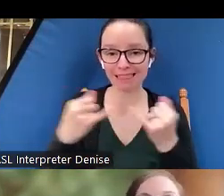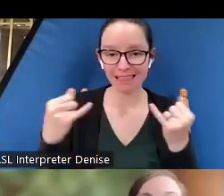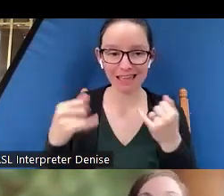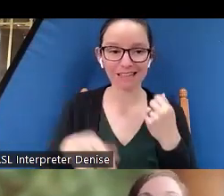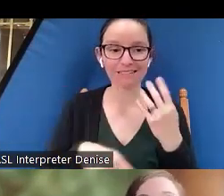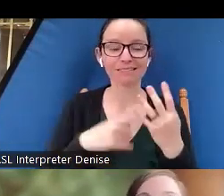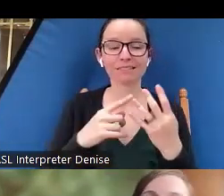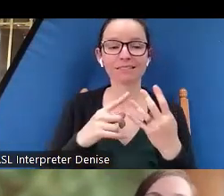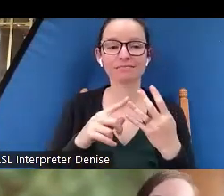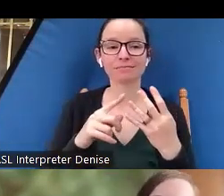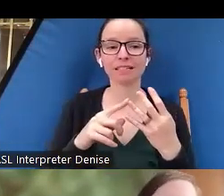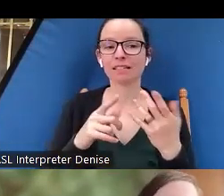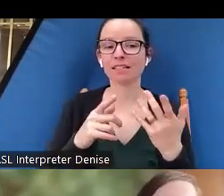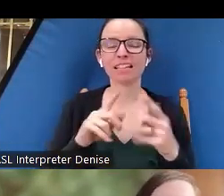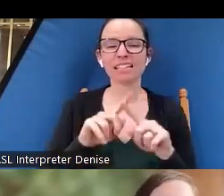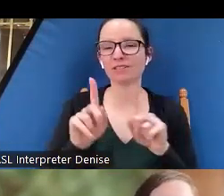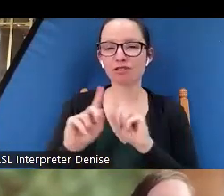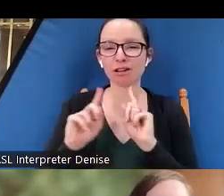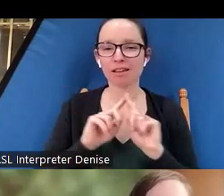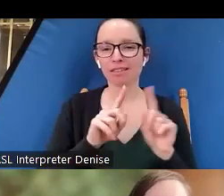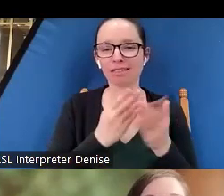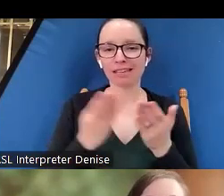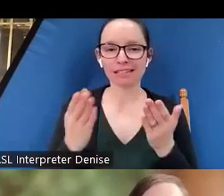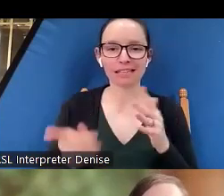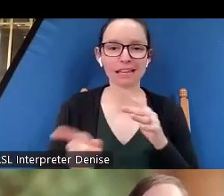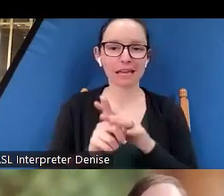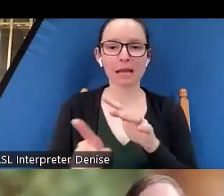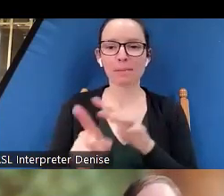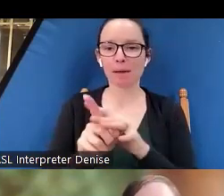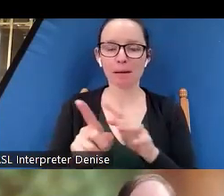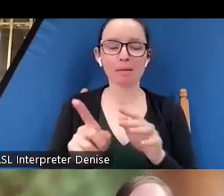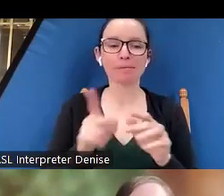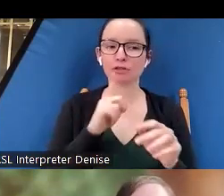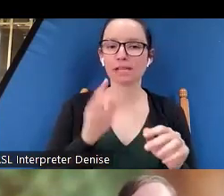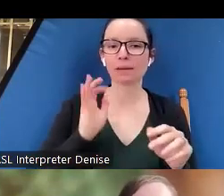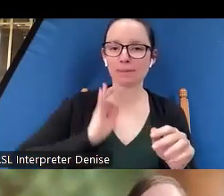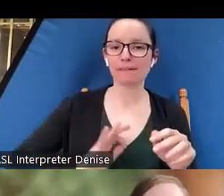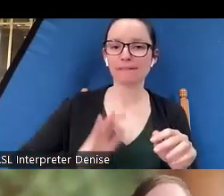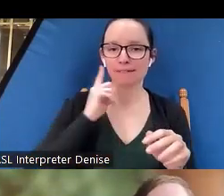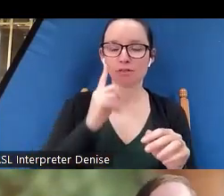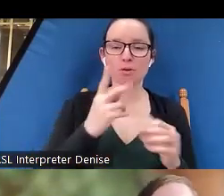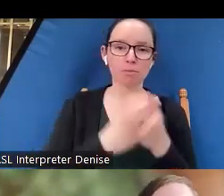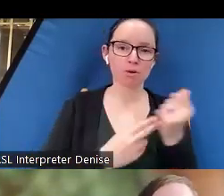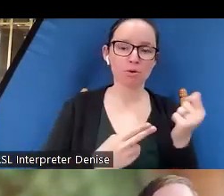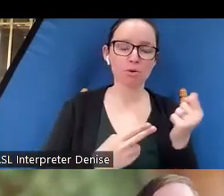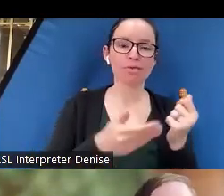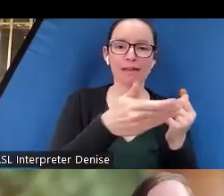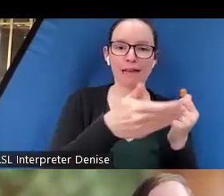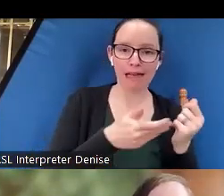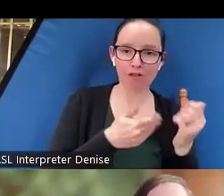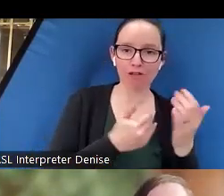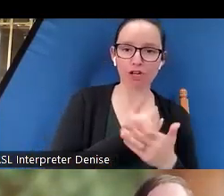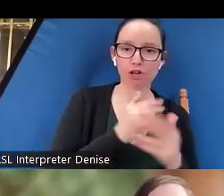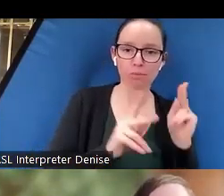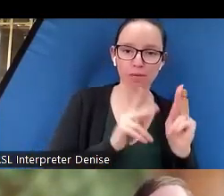different different items that came up as really useful for both onboarding new individuals and for just creating those